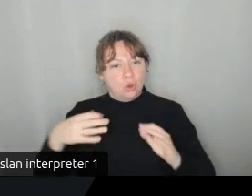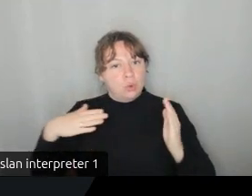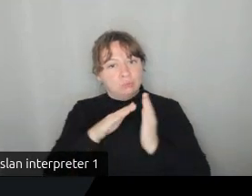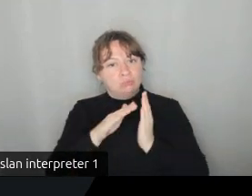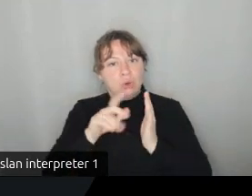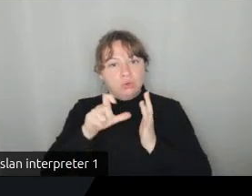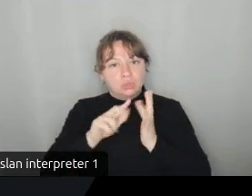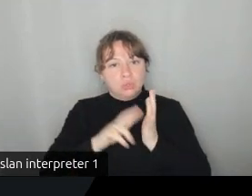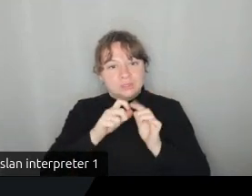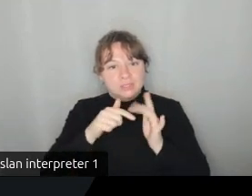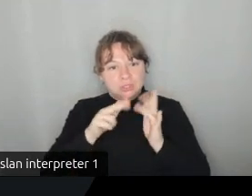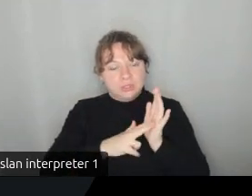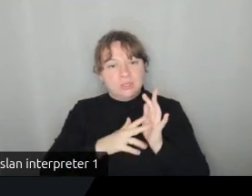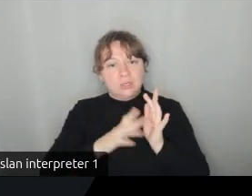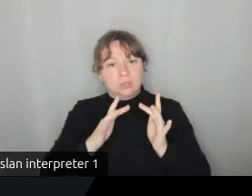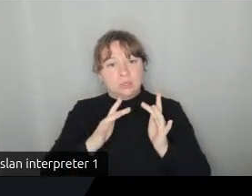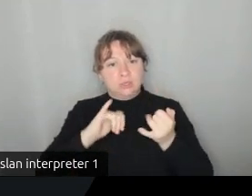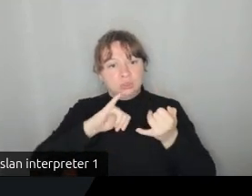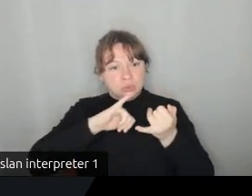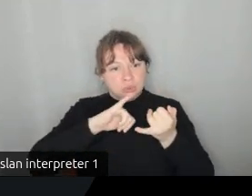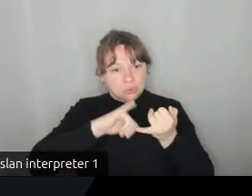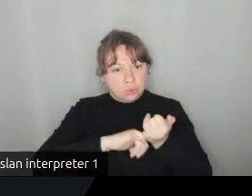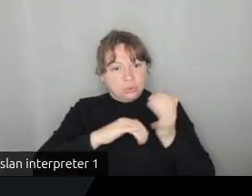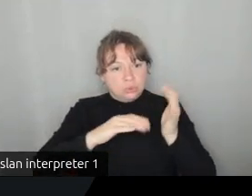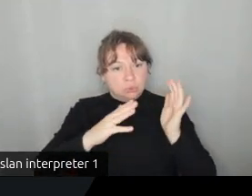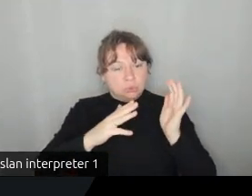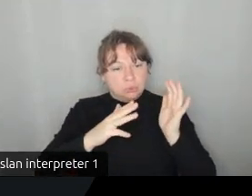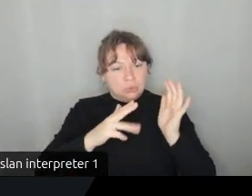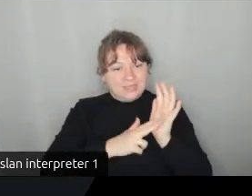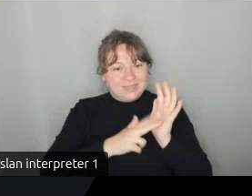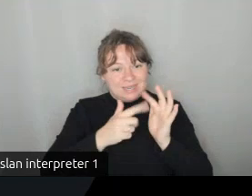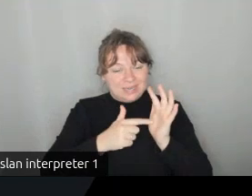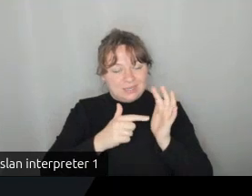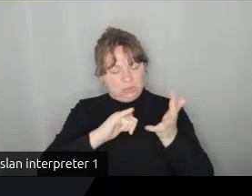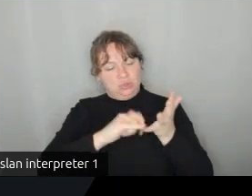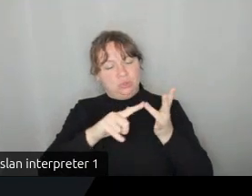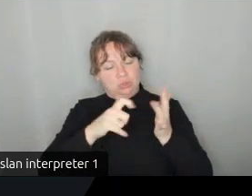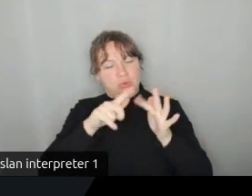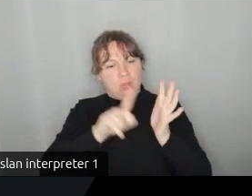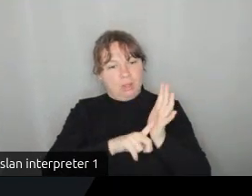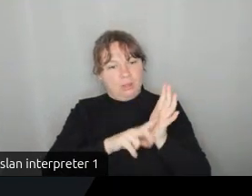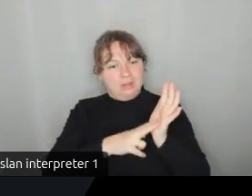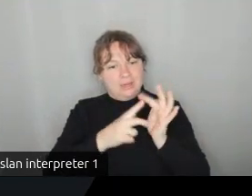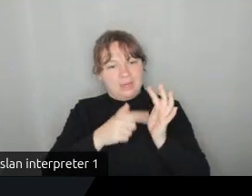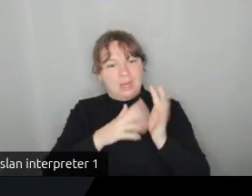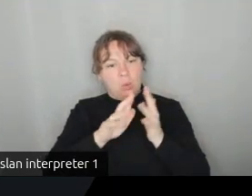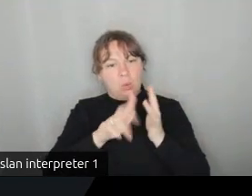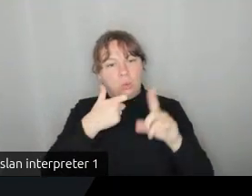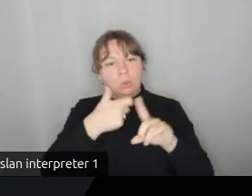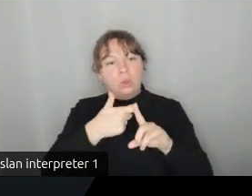social network and location condition. The social networking condition is not as common to use. Um,